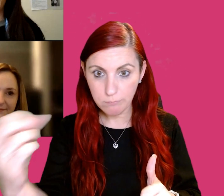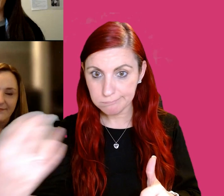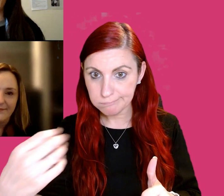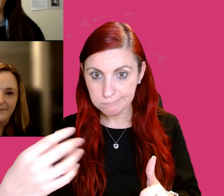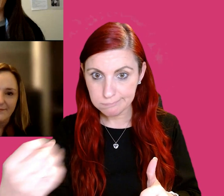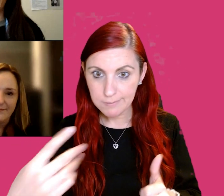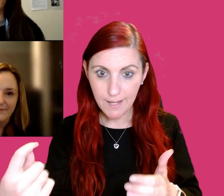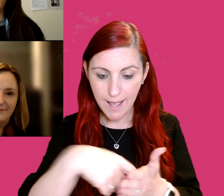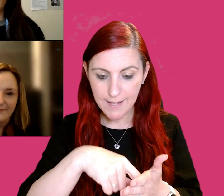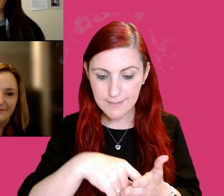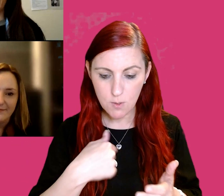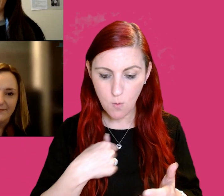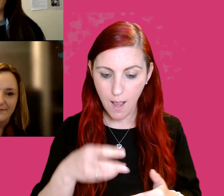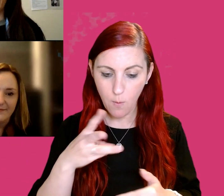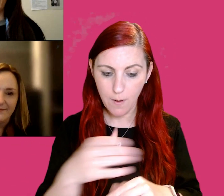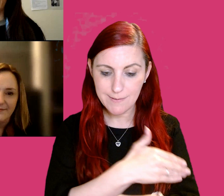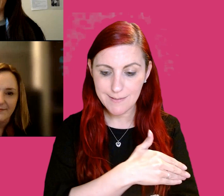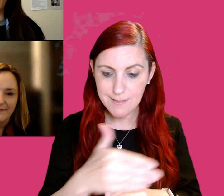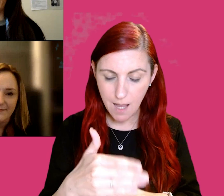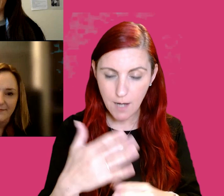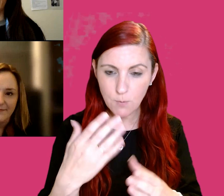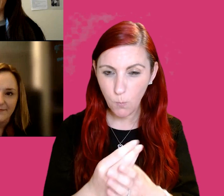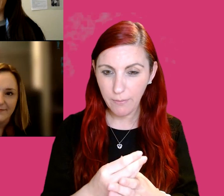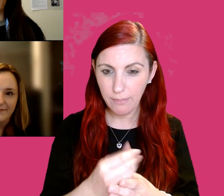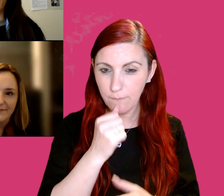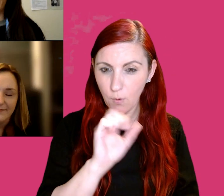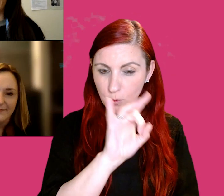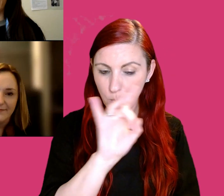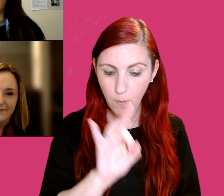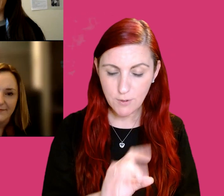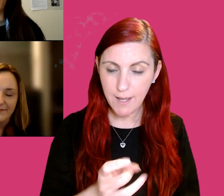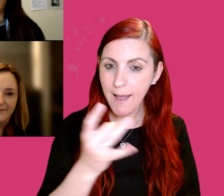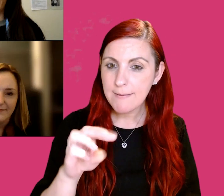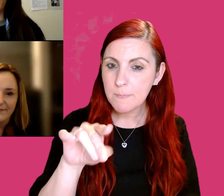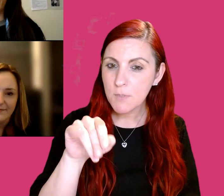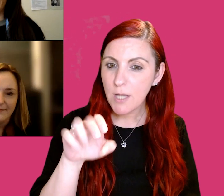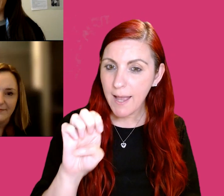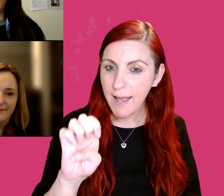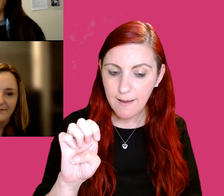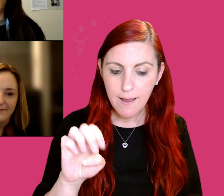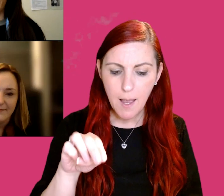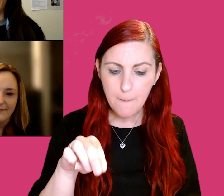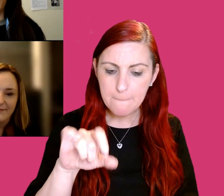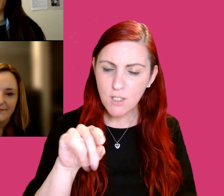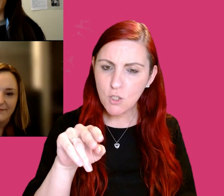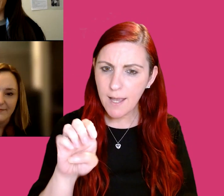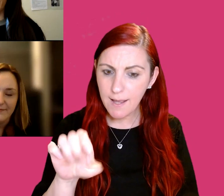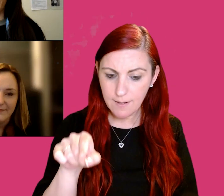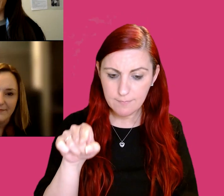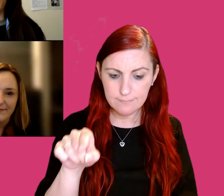in I will kick off though by asking Michelle and Michelle you know as I say I I was really